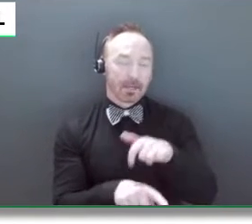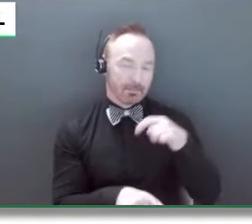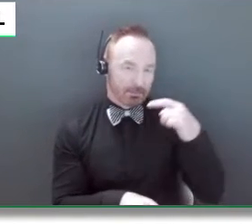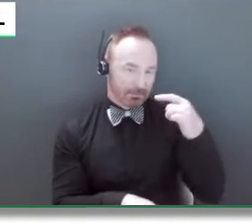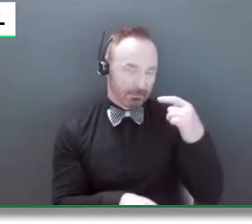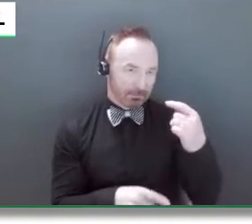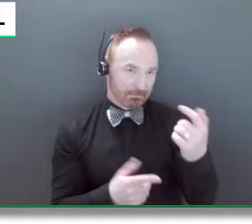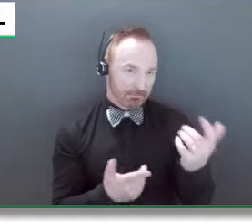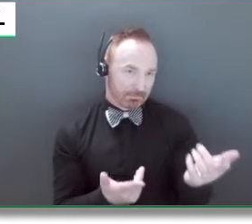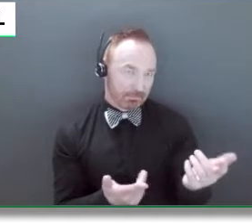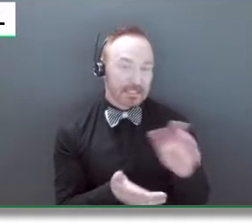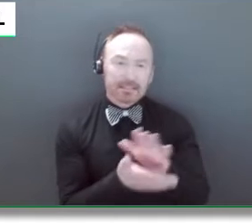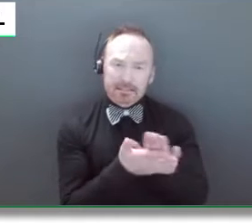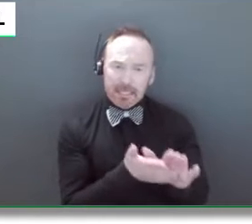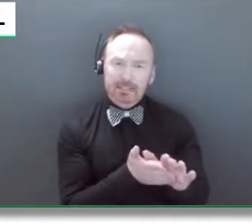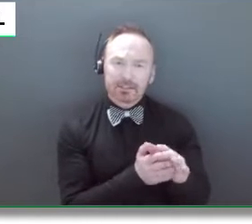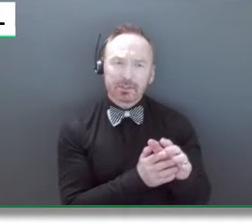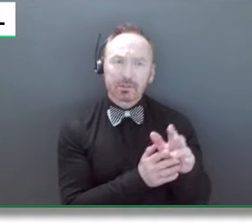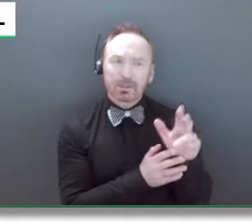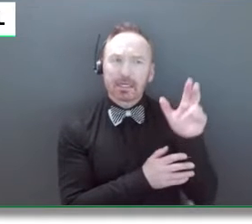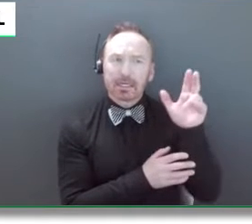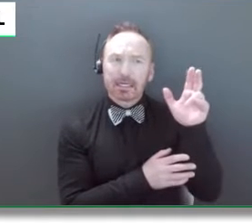there's some adjustments. At the same time